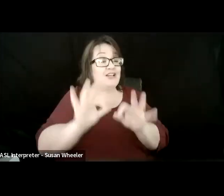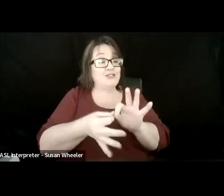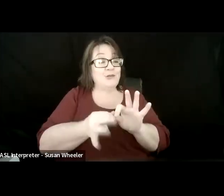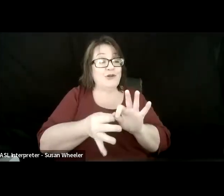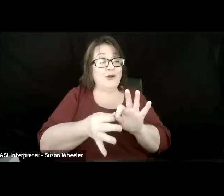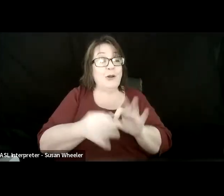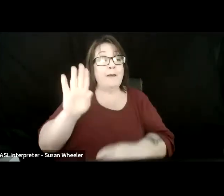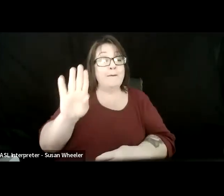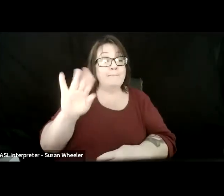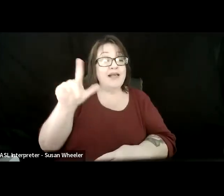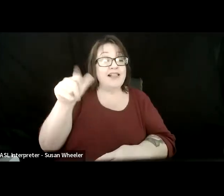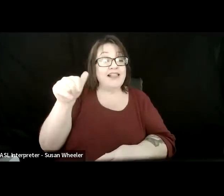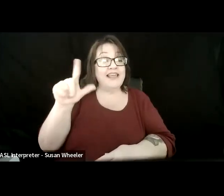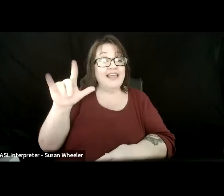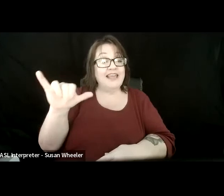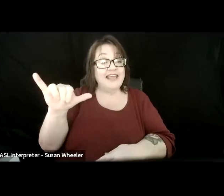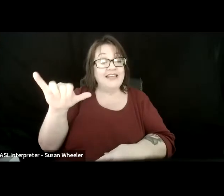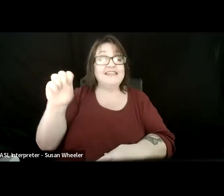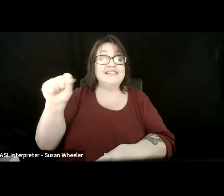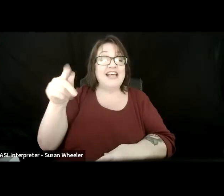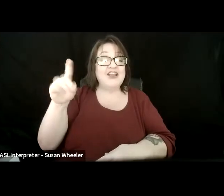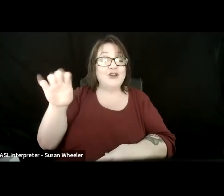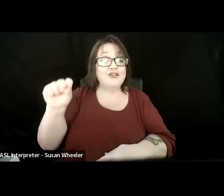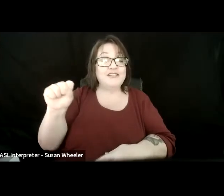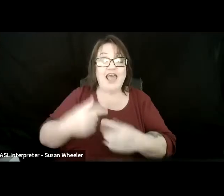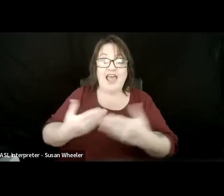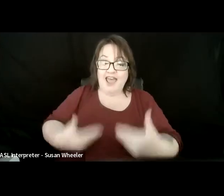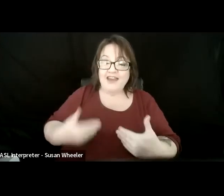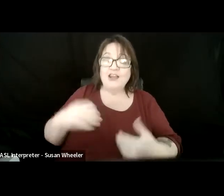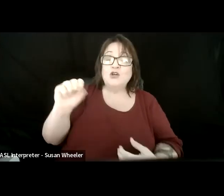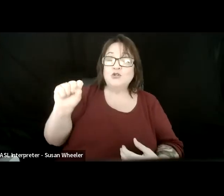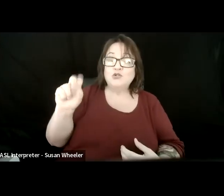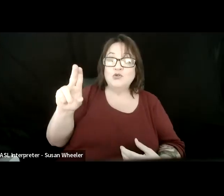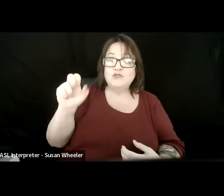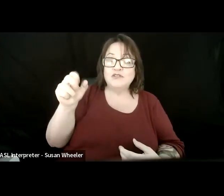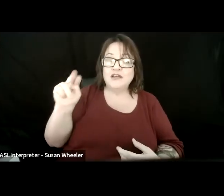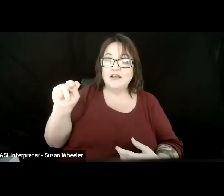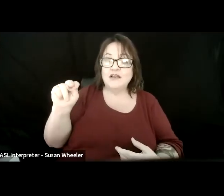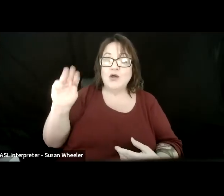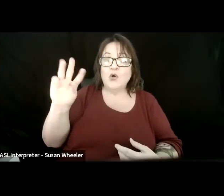Billy Sanders and Susan Wheeler, as a reminder, today's program is being recorded